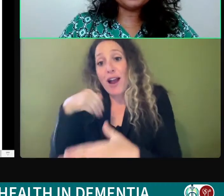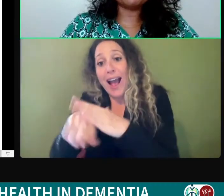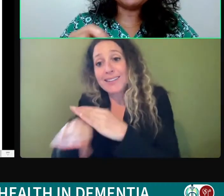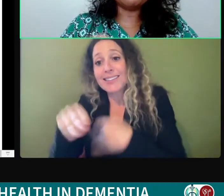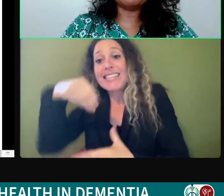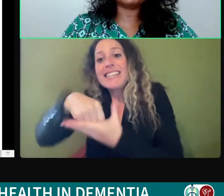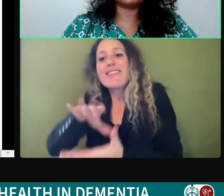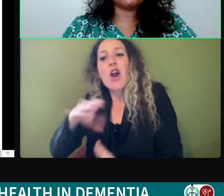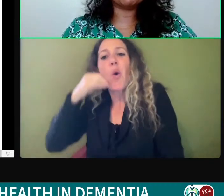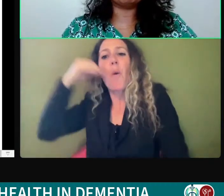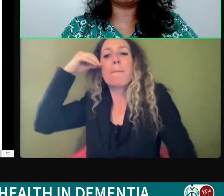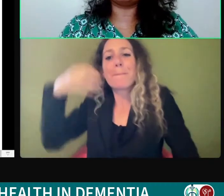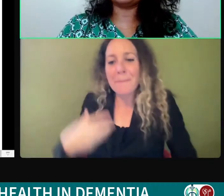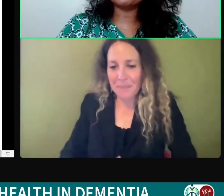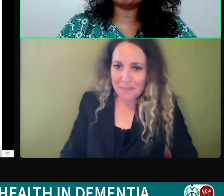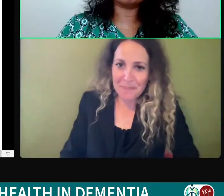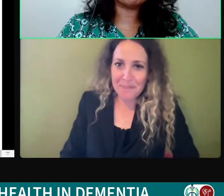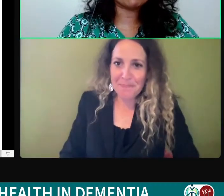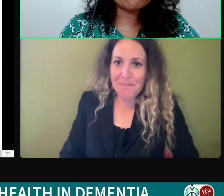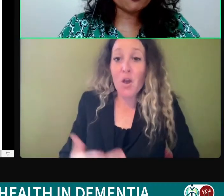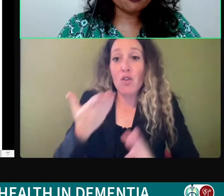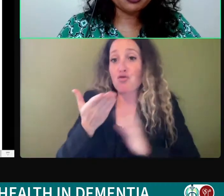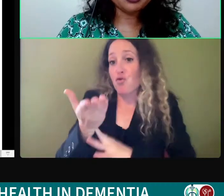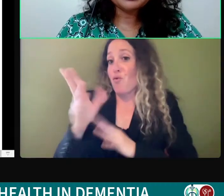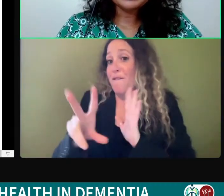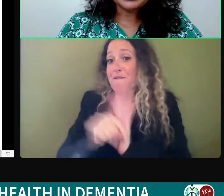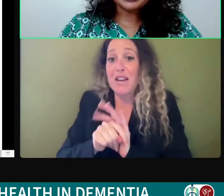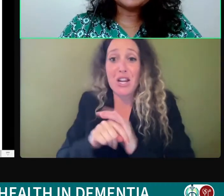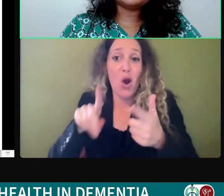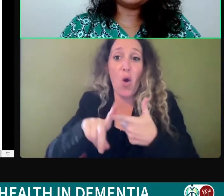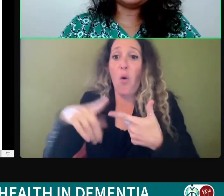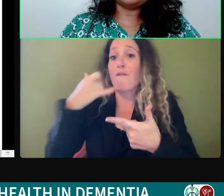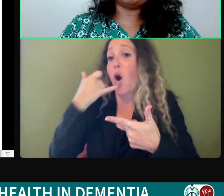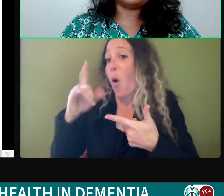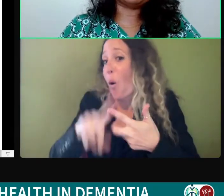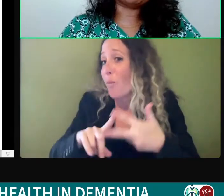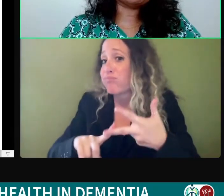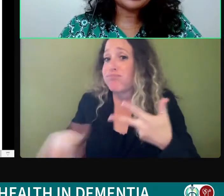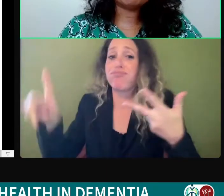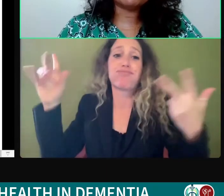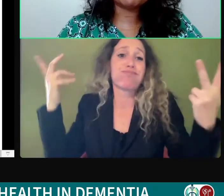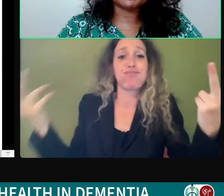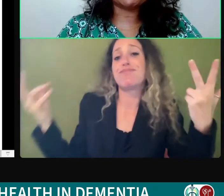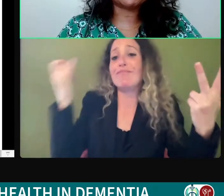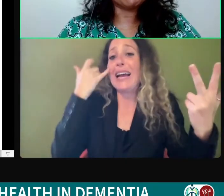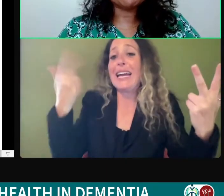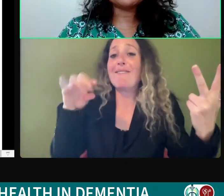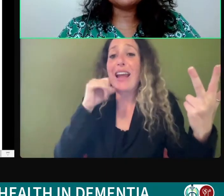so telehealth to the home through video or phone, and if they don't have those specialists locally,